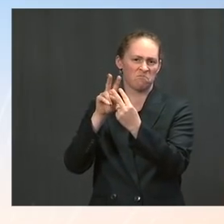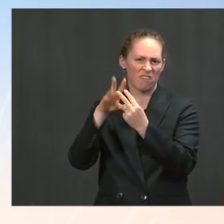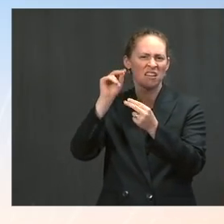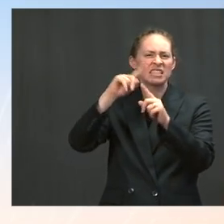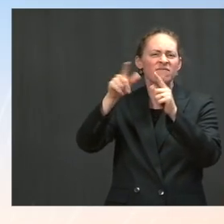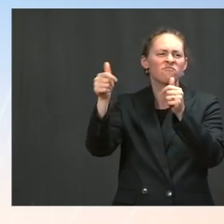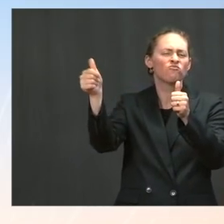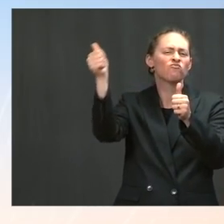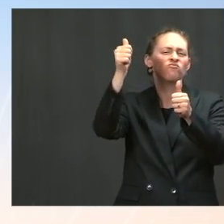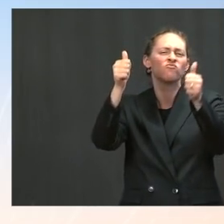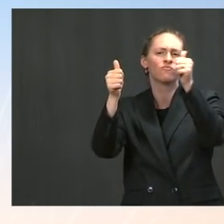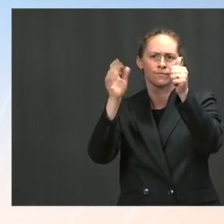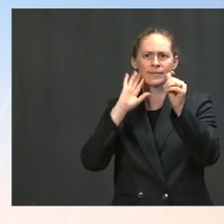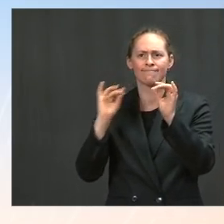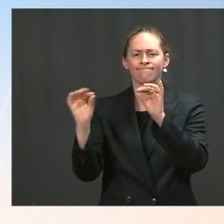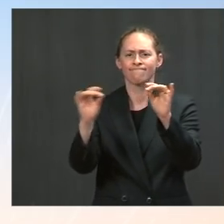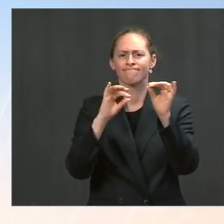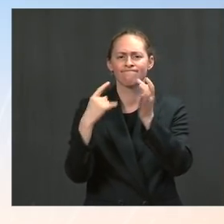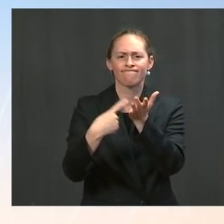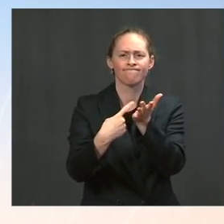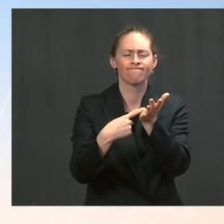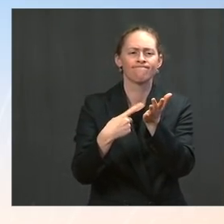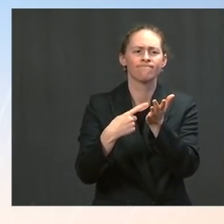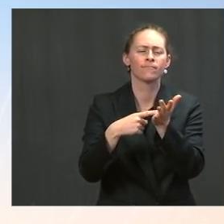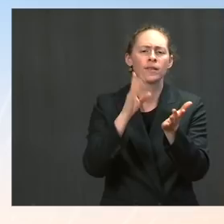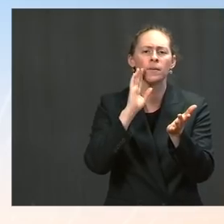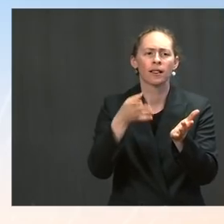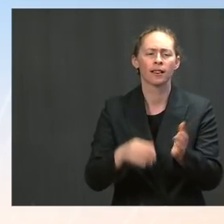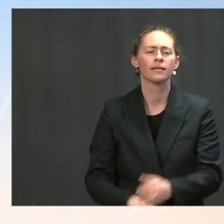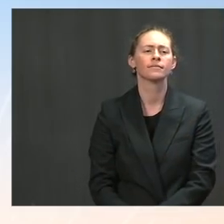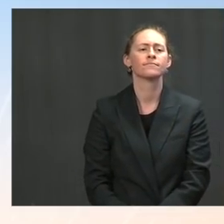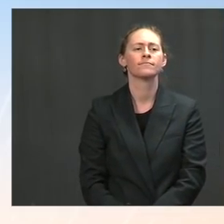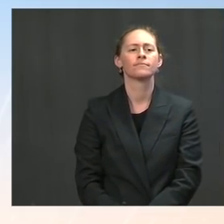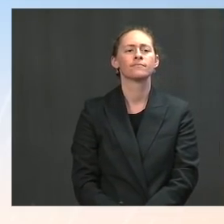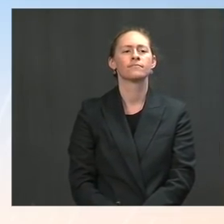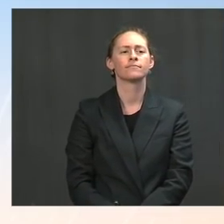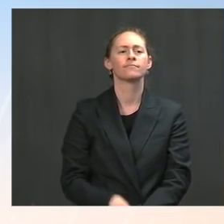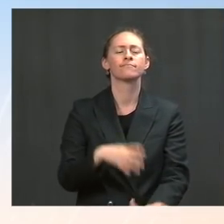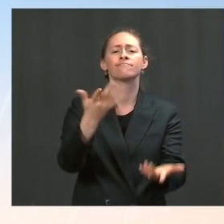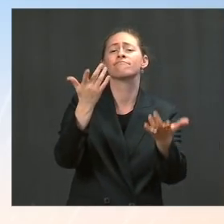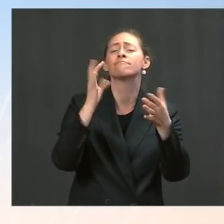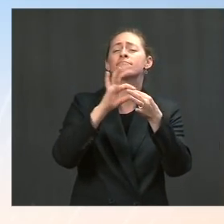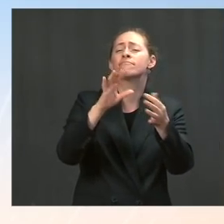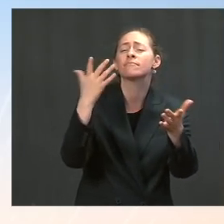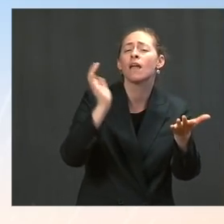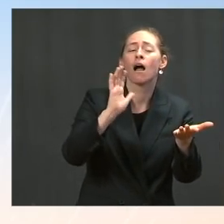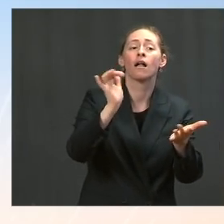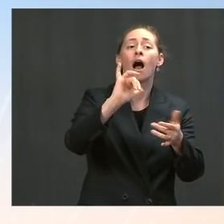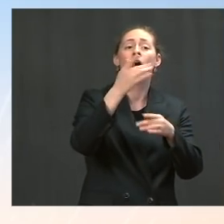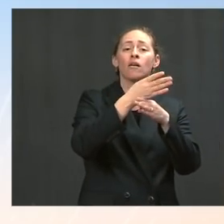of the homebuilding supply chain, from loggers and log- -- and lumber contractors, labor leaders, realtors,